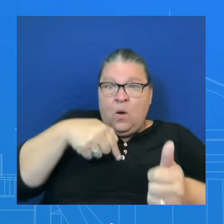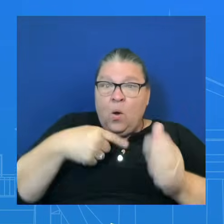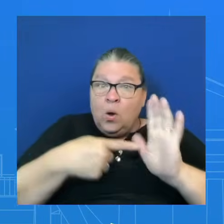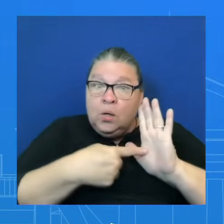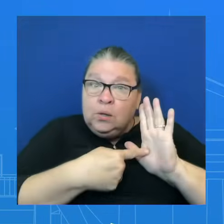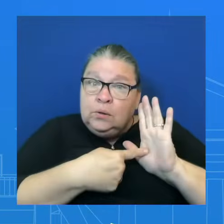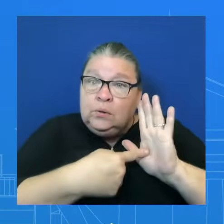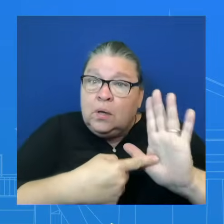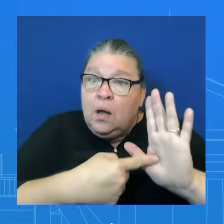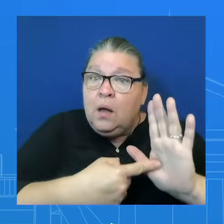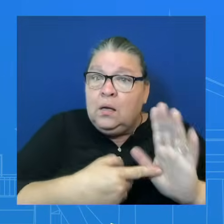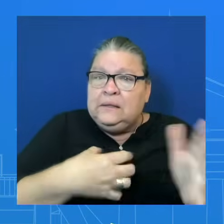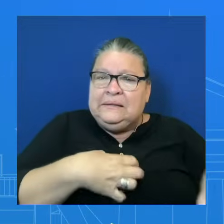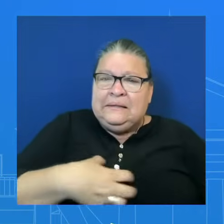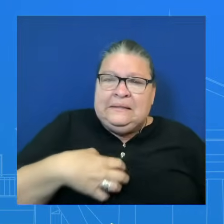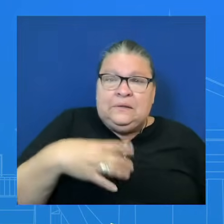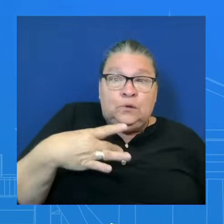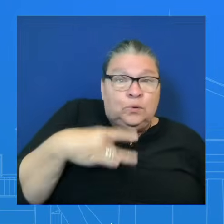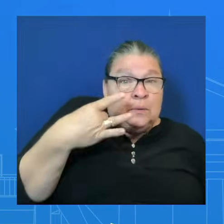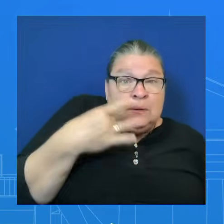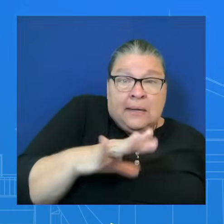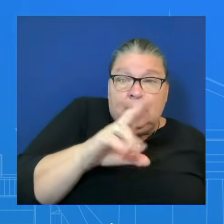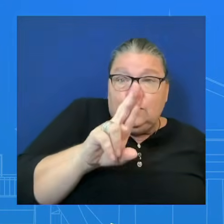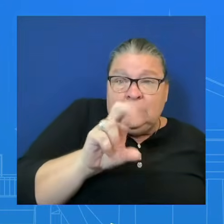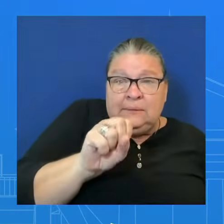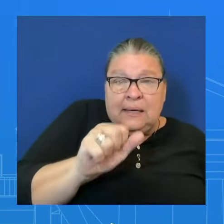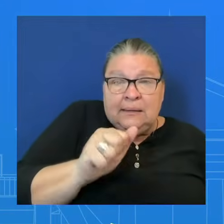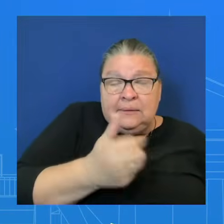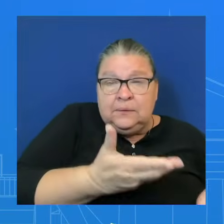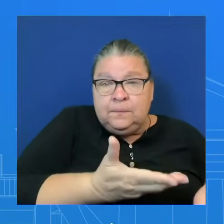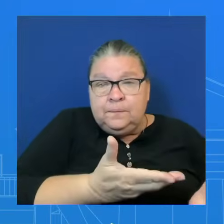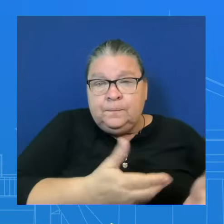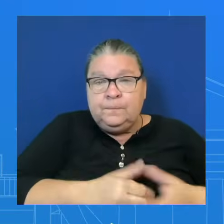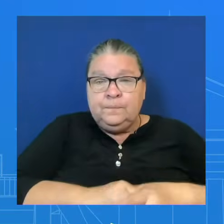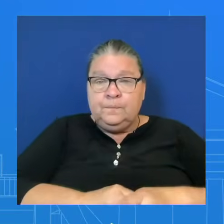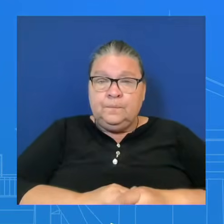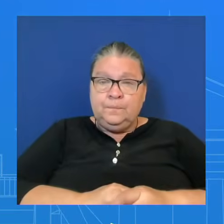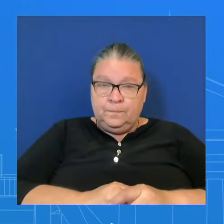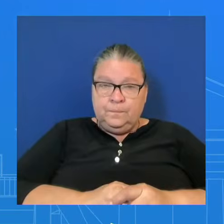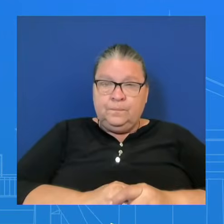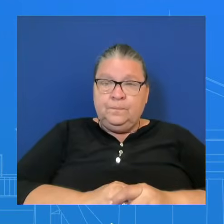But as the President said very clearly in Hiroshima, we are a Pacific power; we're not going anywhere.